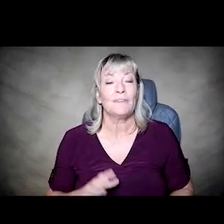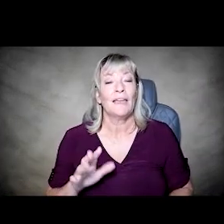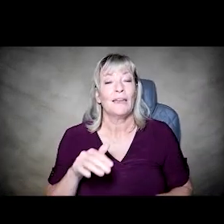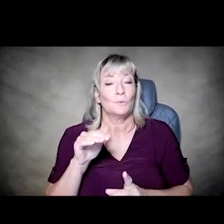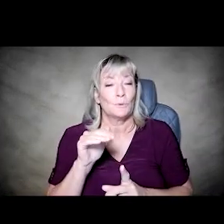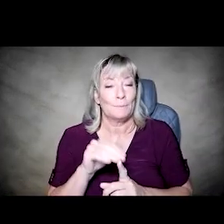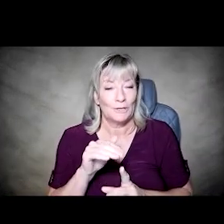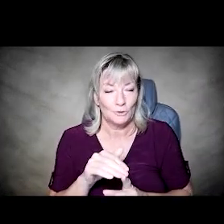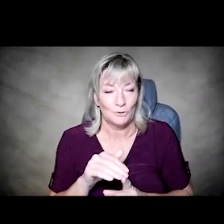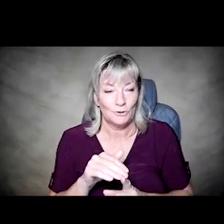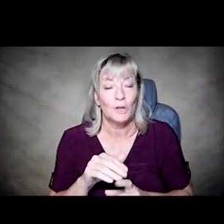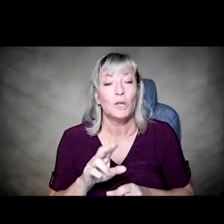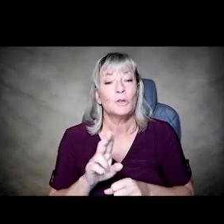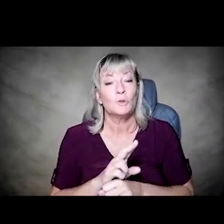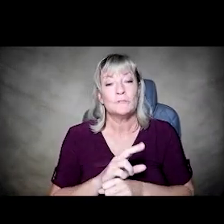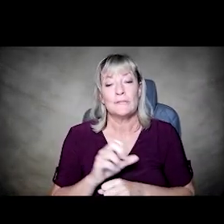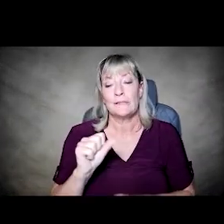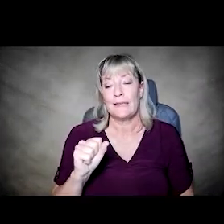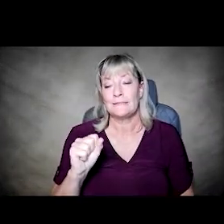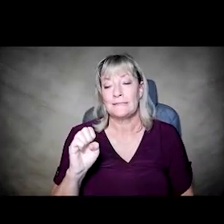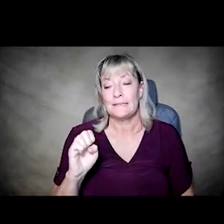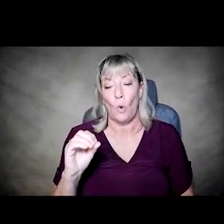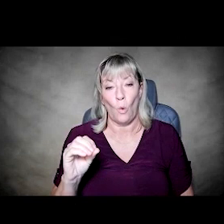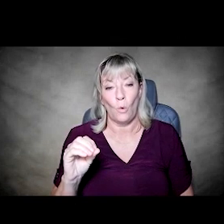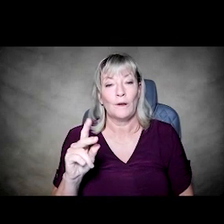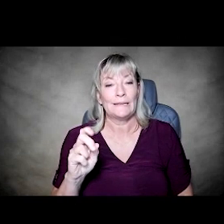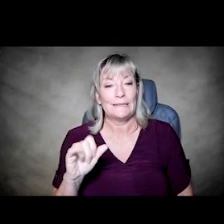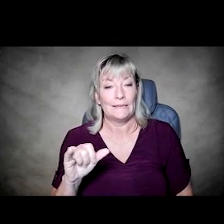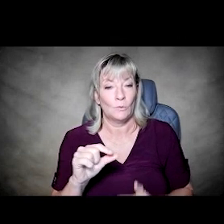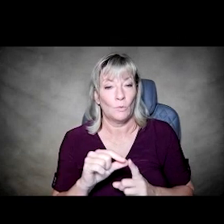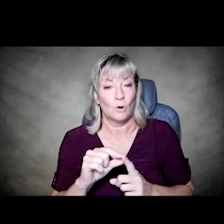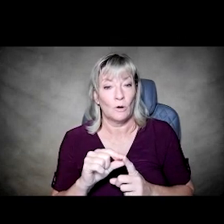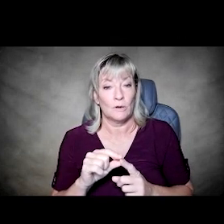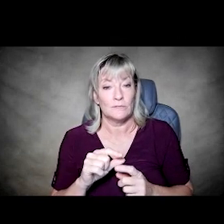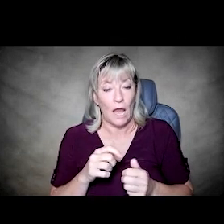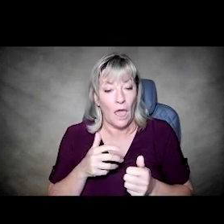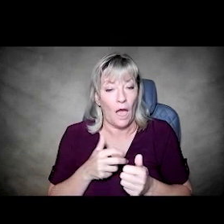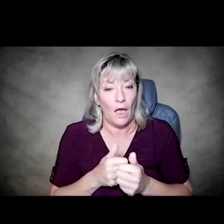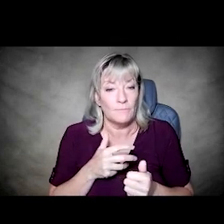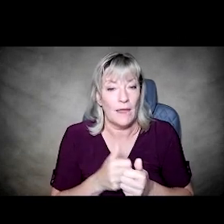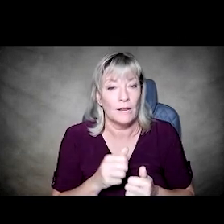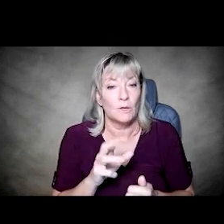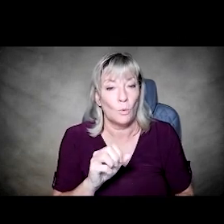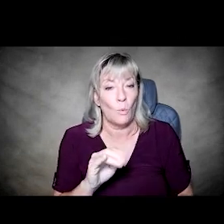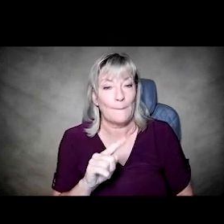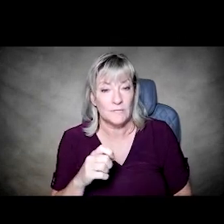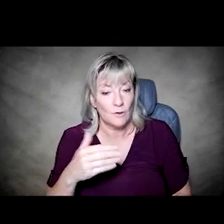And reminder, using SEO keywords and updating your site regularly shows the search engines